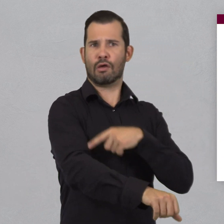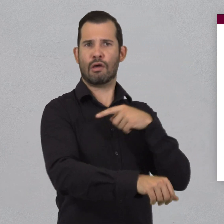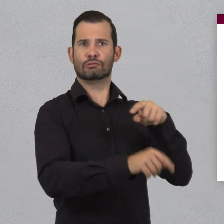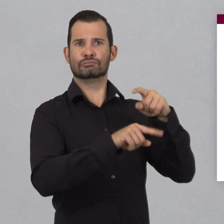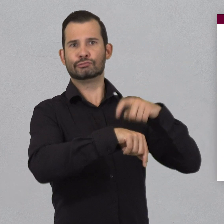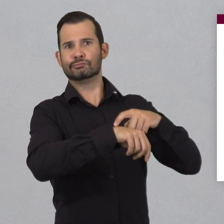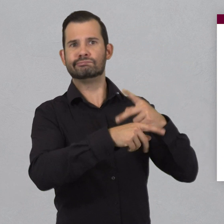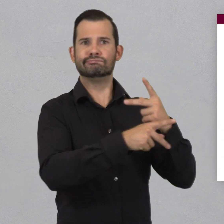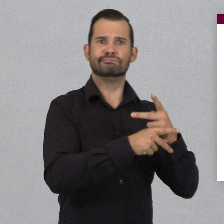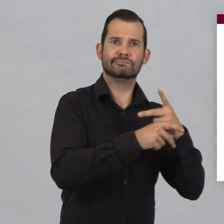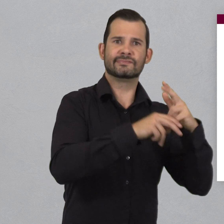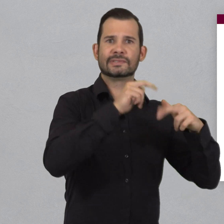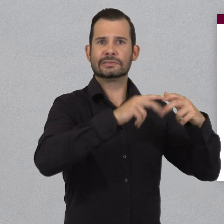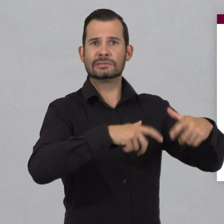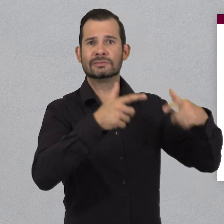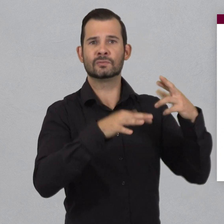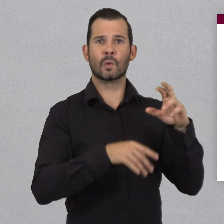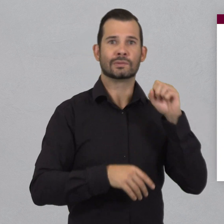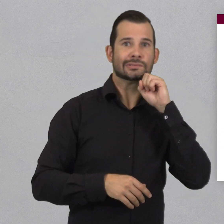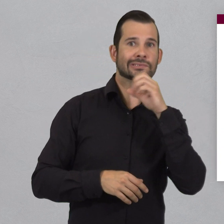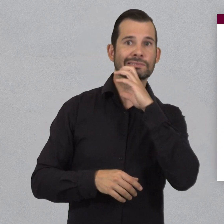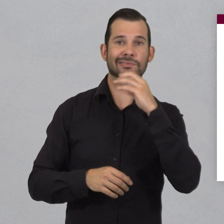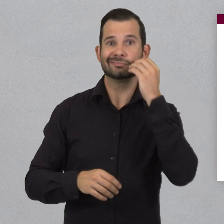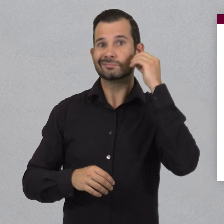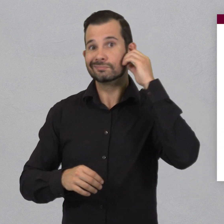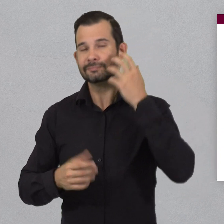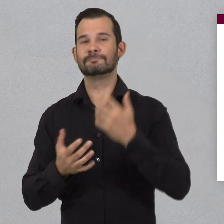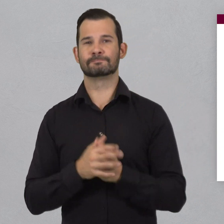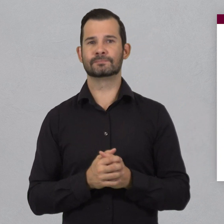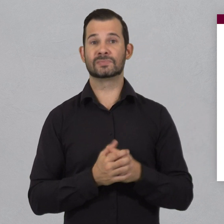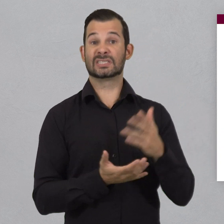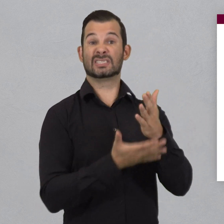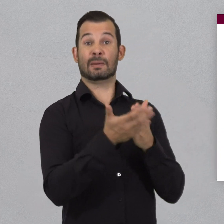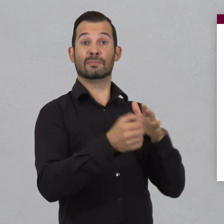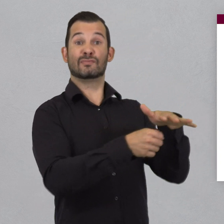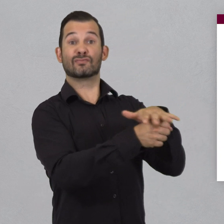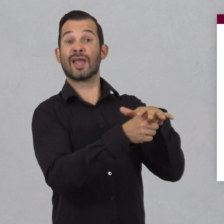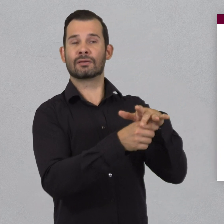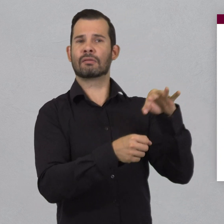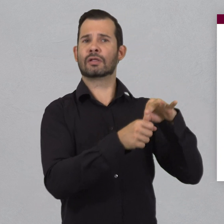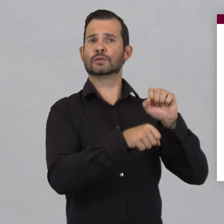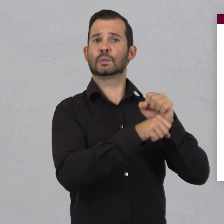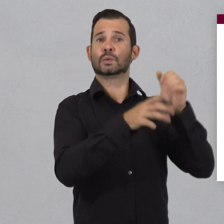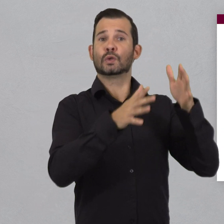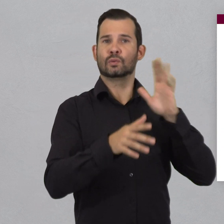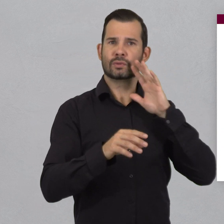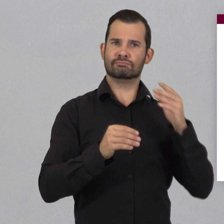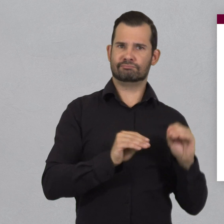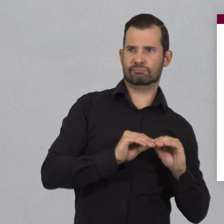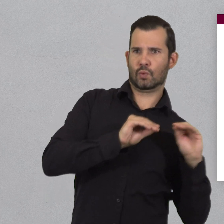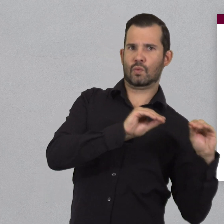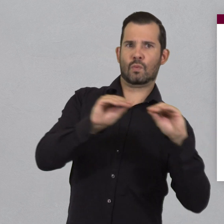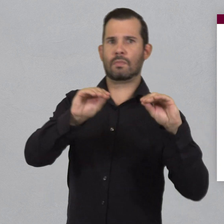long-term care facility or seniors’ residence In some ridings, election workers take mobile